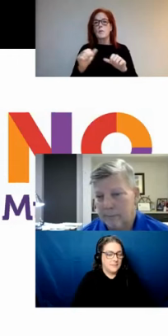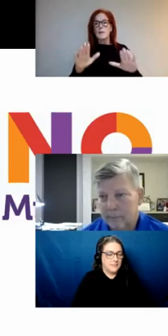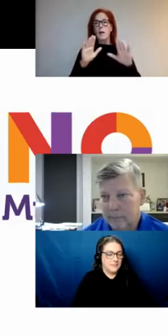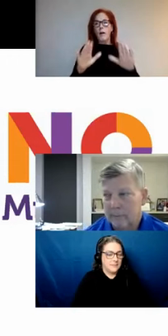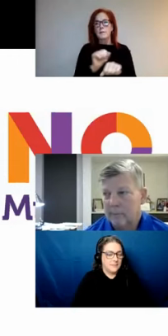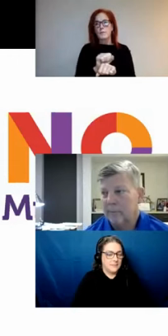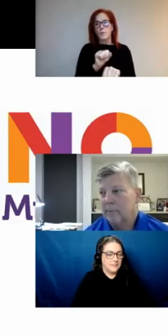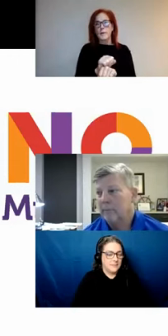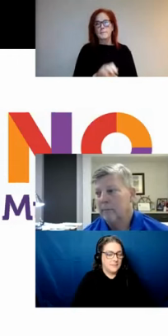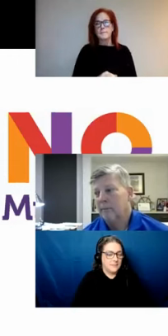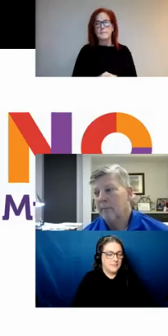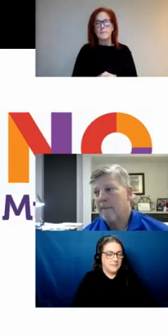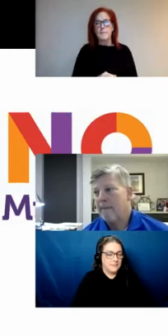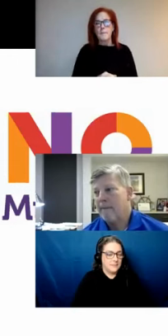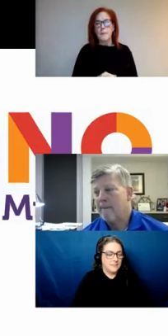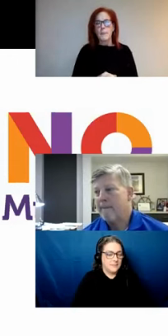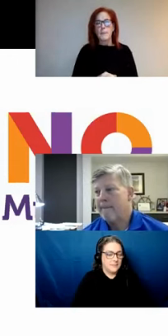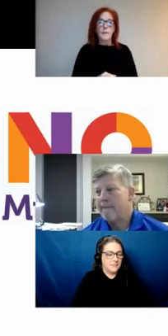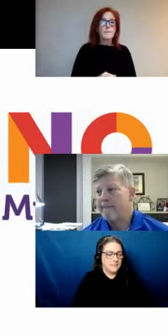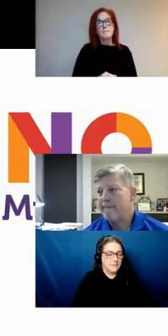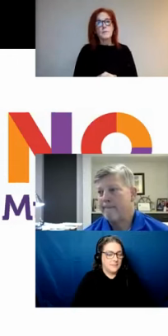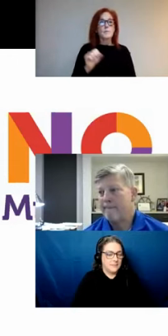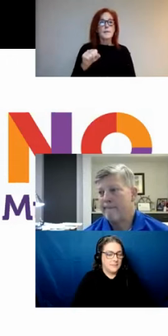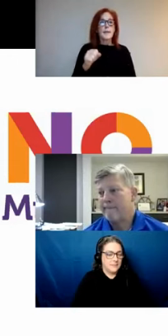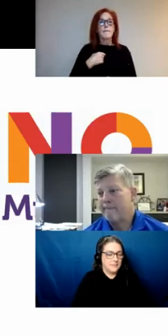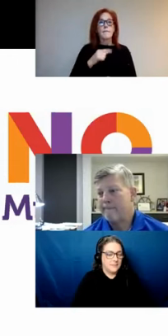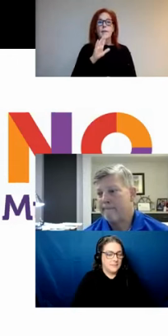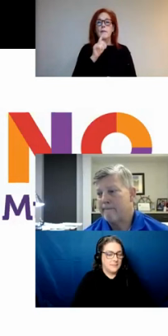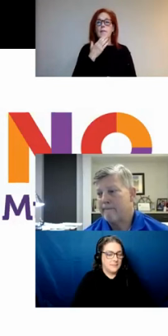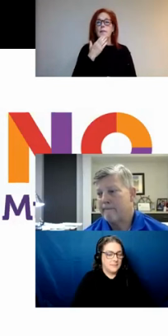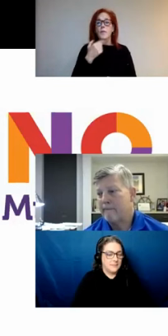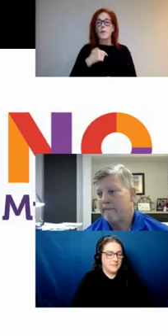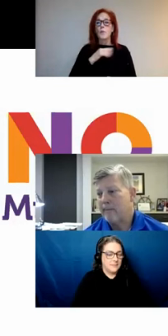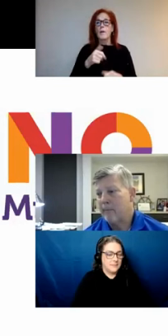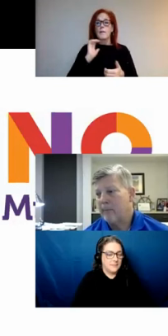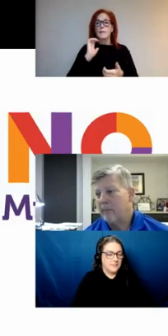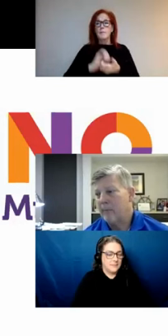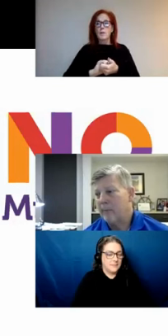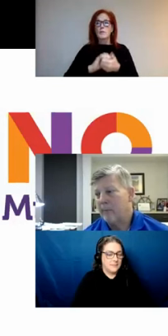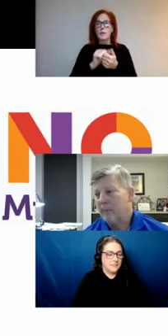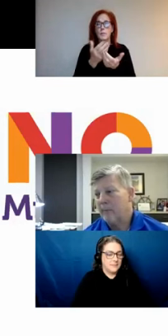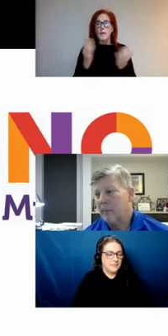We're working with students not only within the Latino Center but students participating in other after school programs and other non-profit organizations.